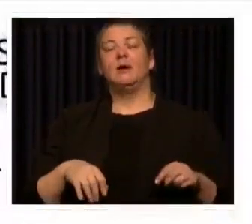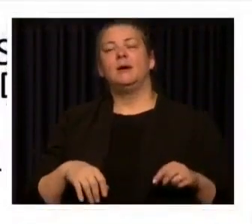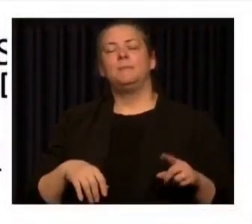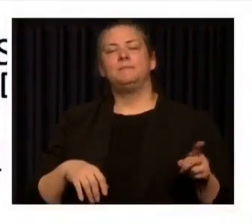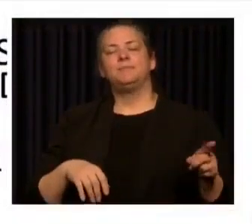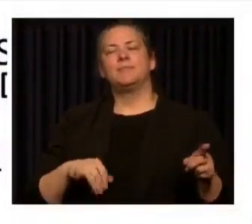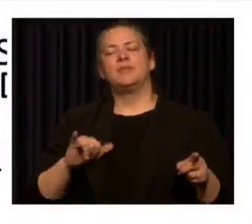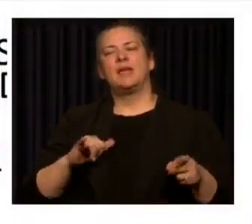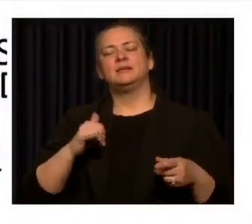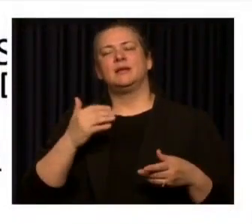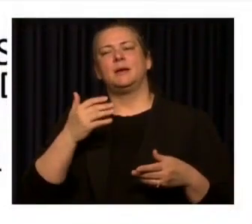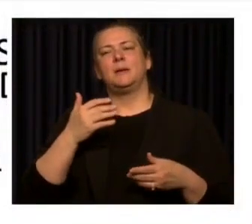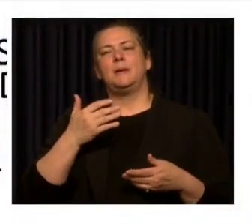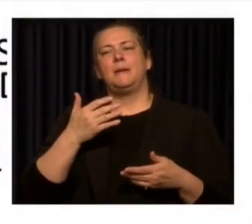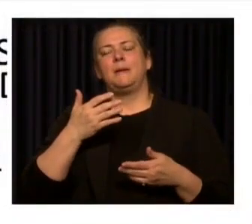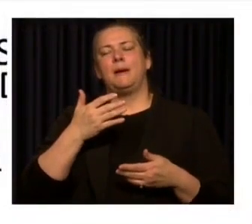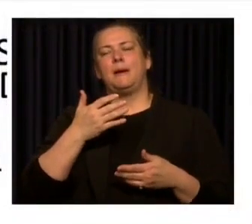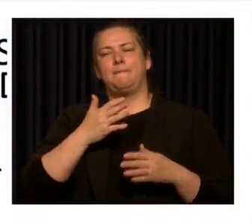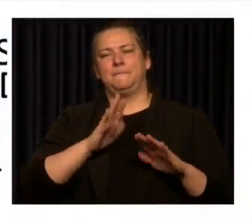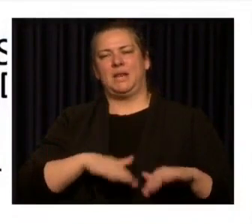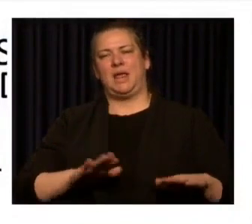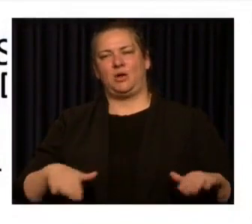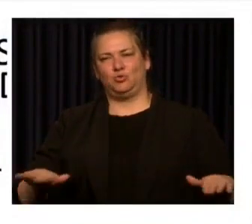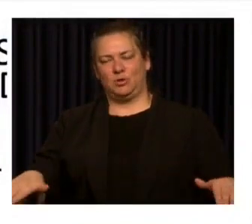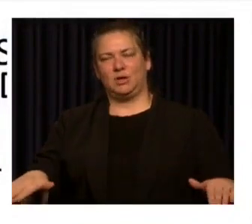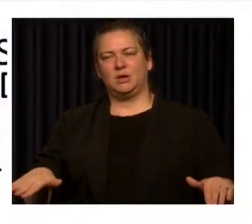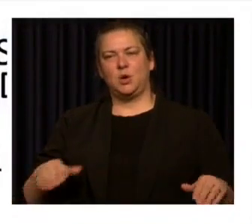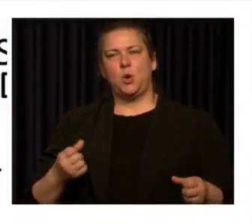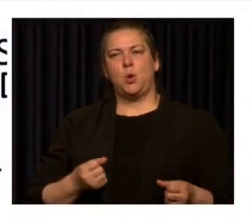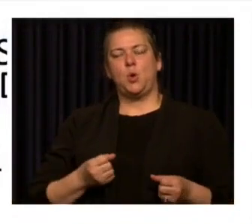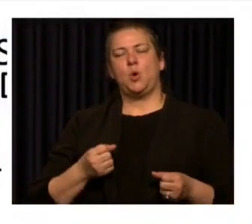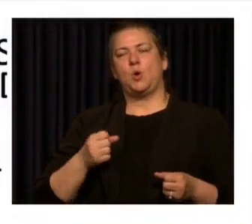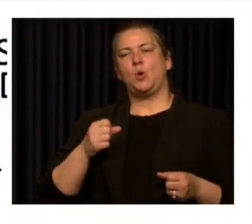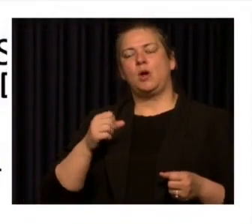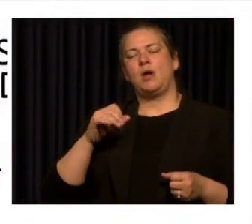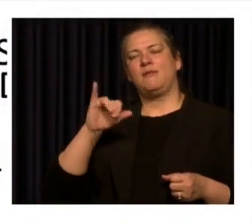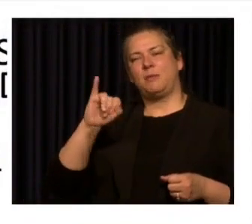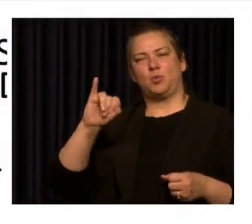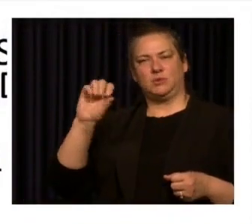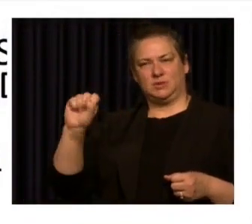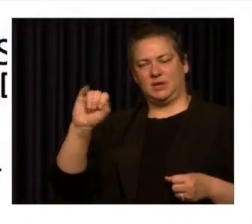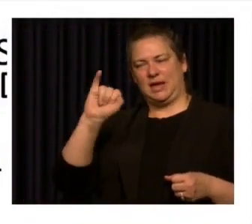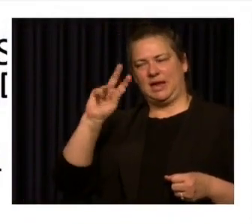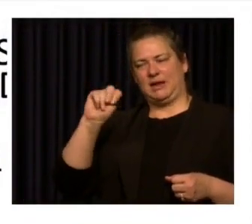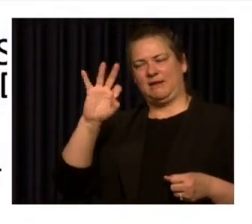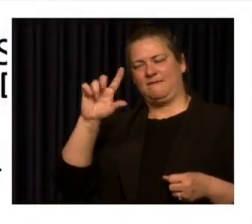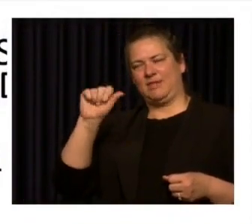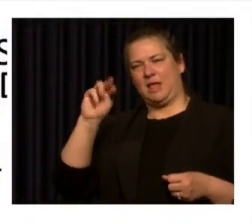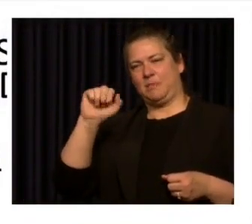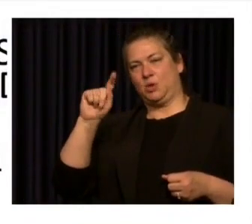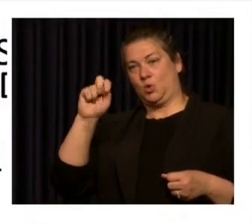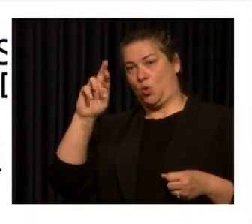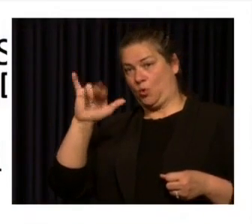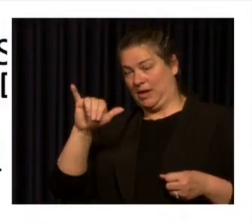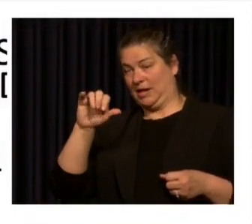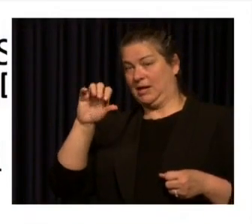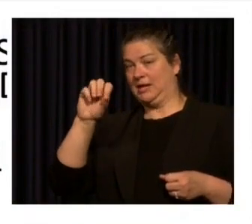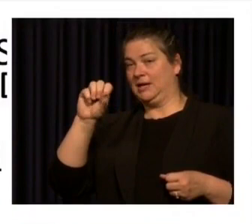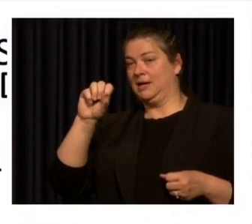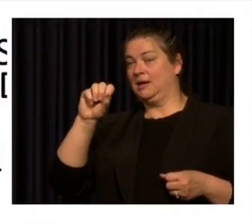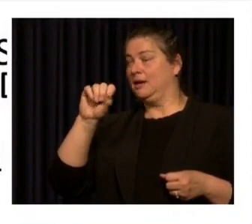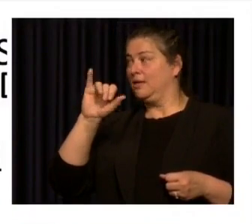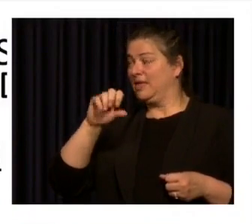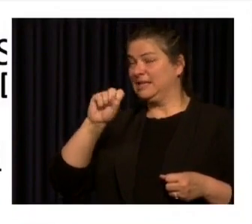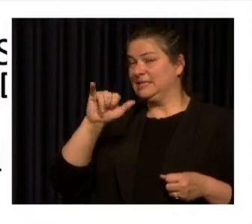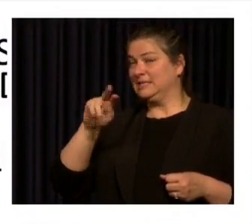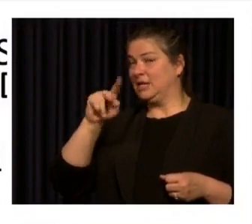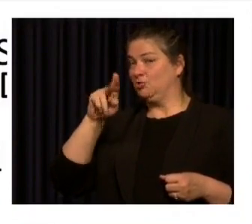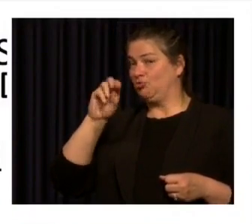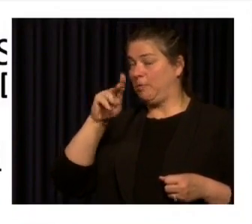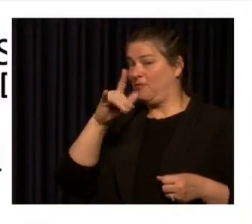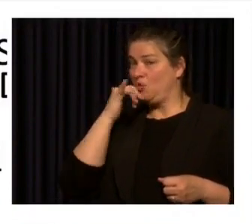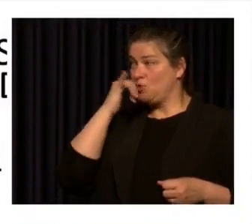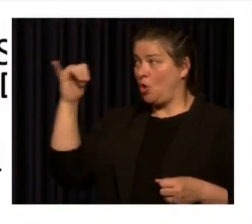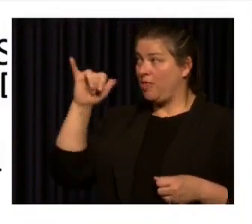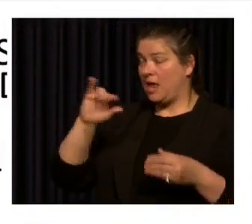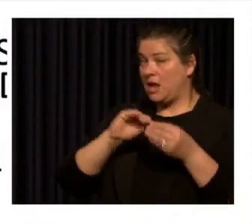IF YOU COULD SHOW THAT SLIDE, WE ARE GOING TO TAKE INITIATIVES RELATED TO THIS PEDIATRIC MULTISYSTEM INFLAMMATORY SYNDROME.